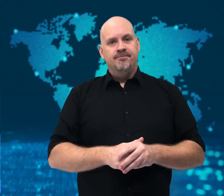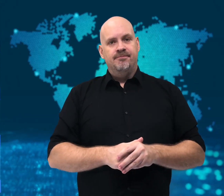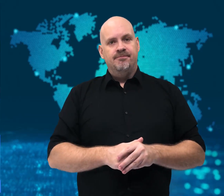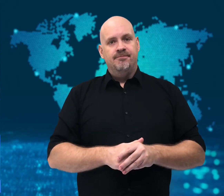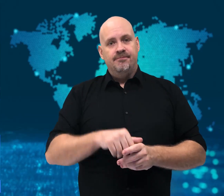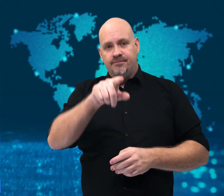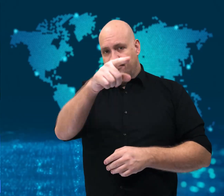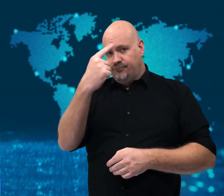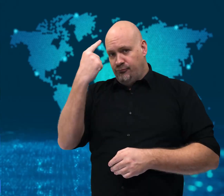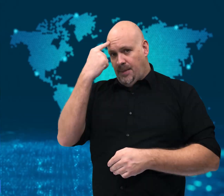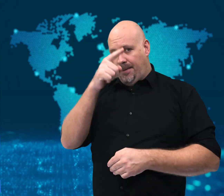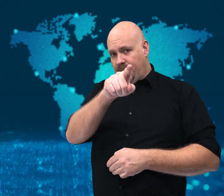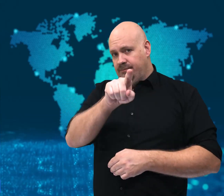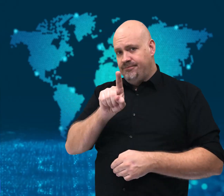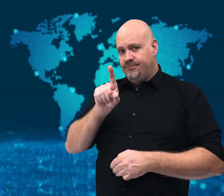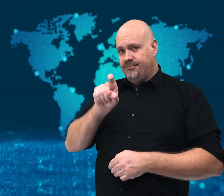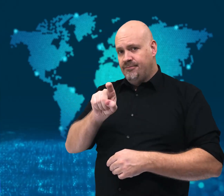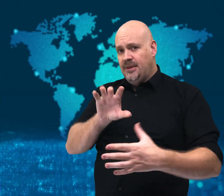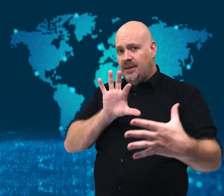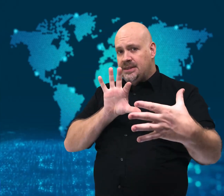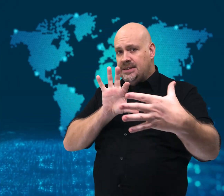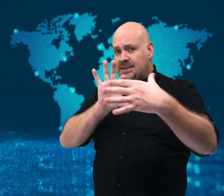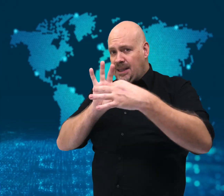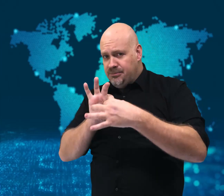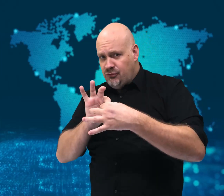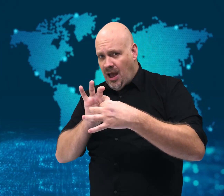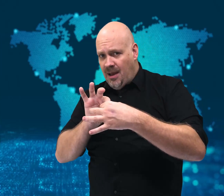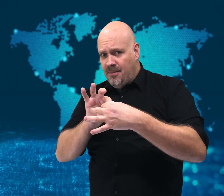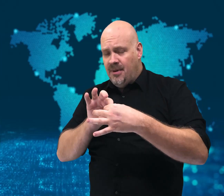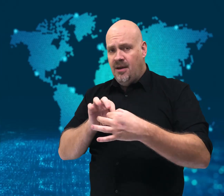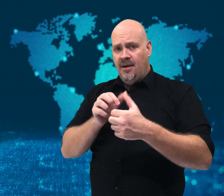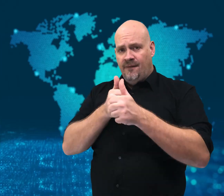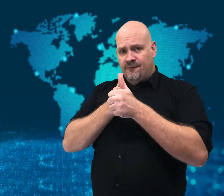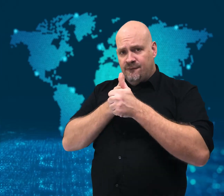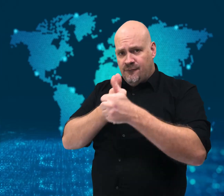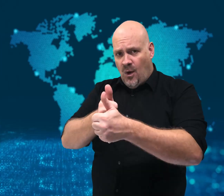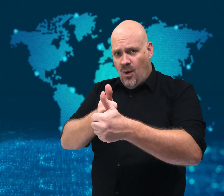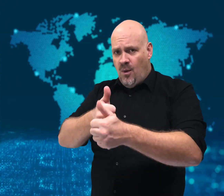Don’t forget to subscribe, like,